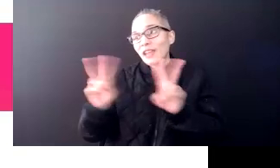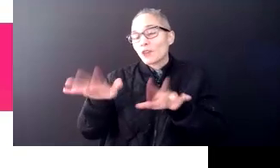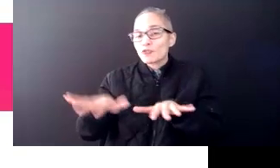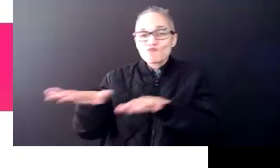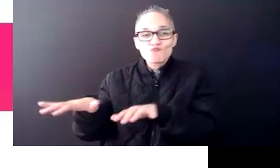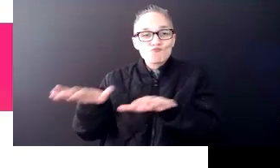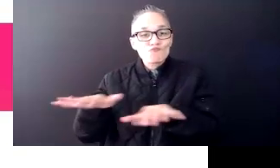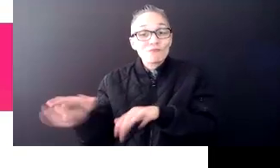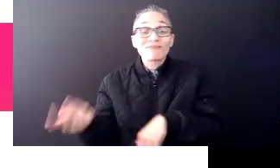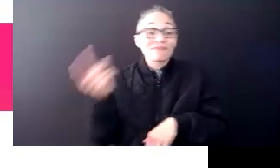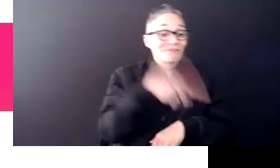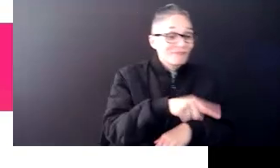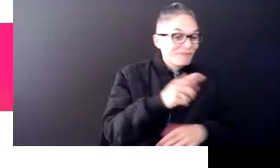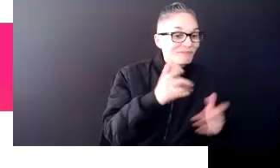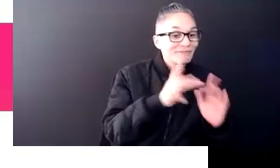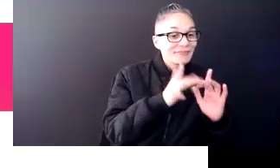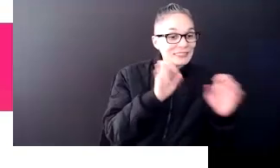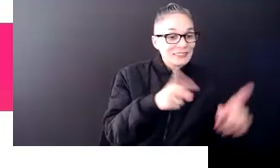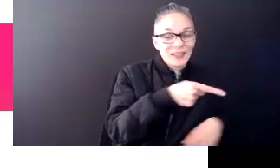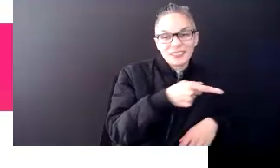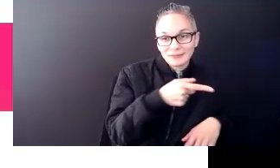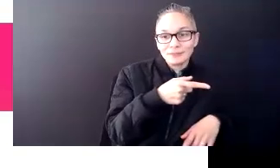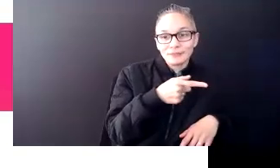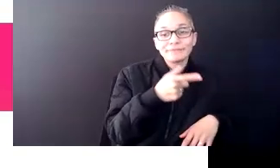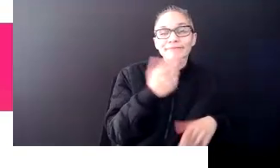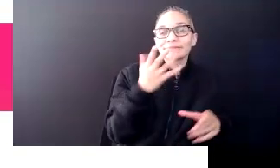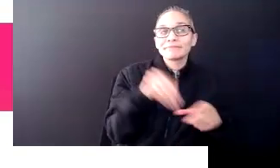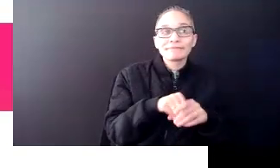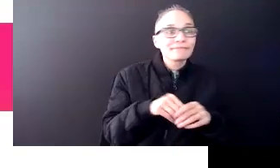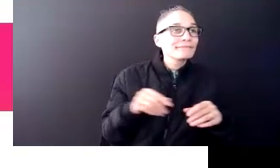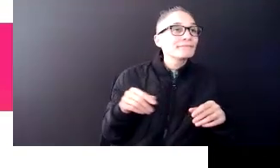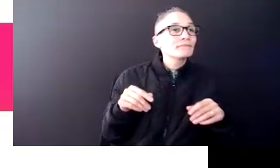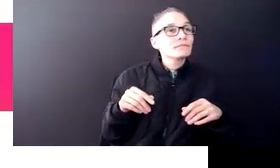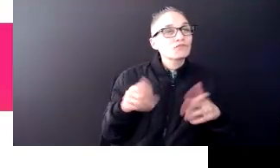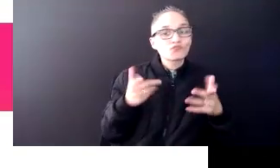Whereas distance education courses includes more instructor initiated